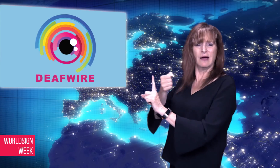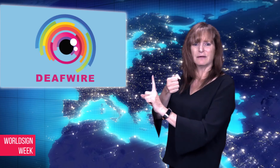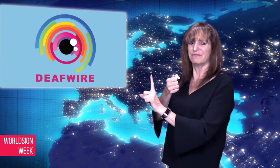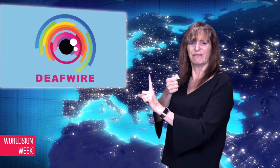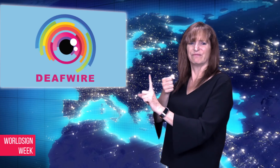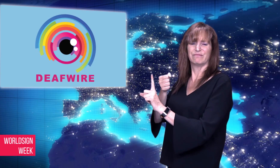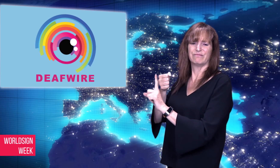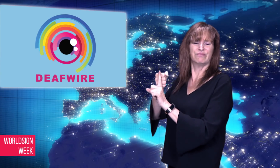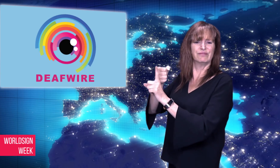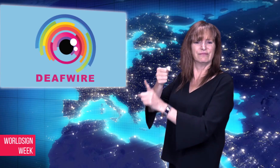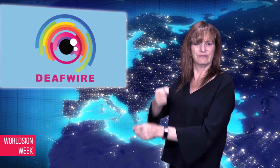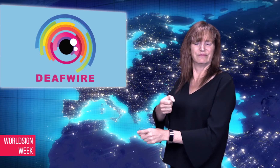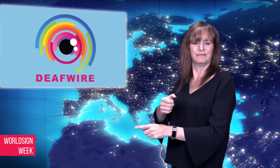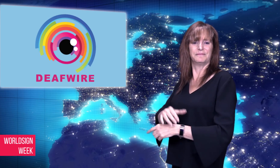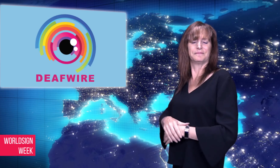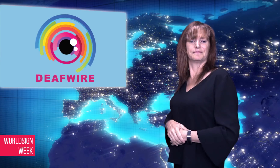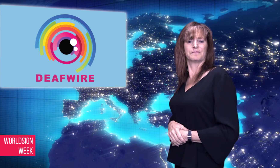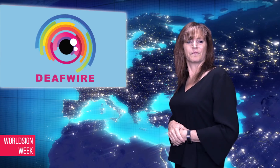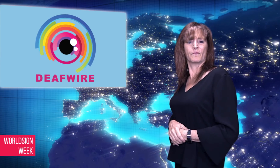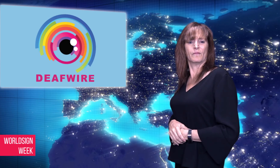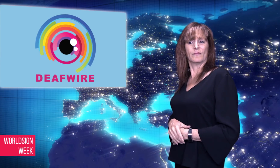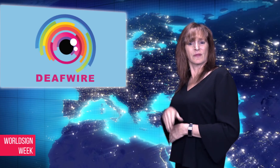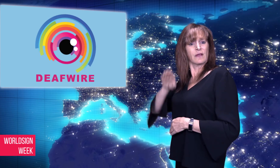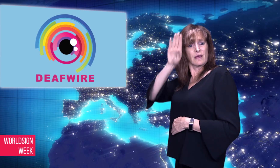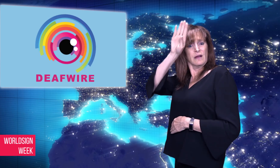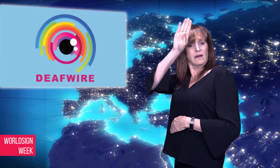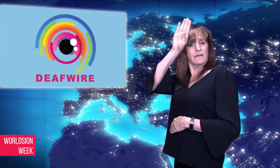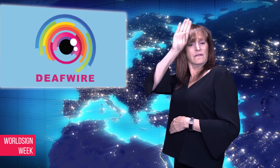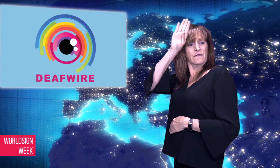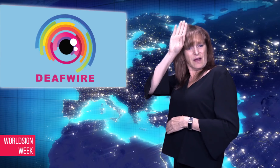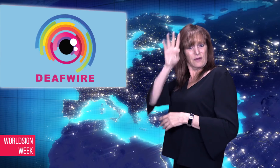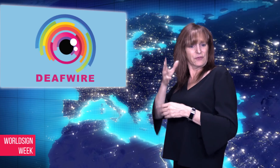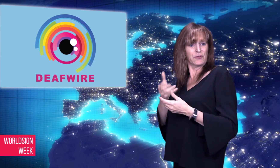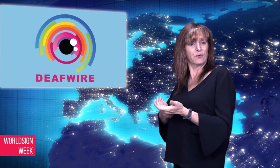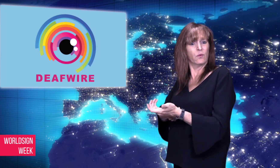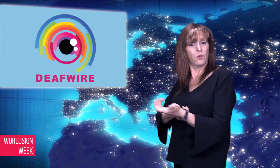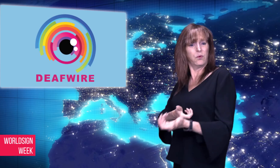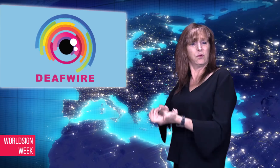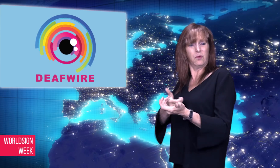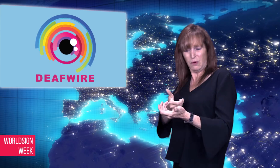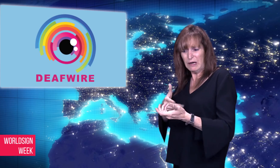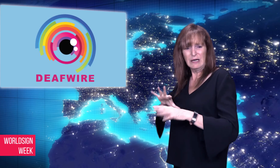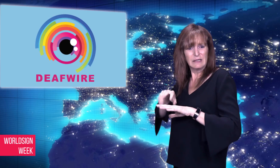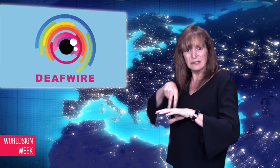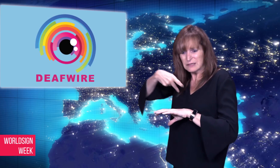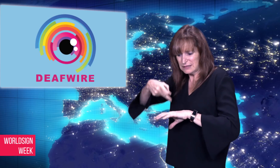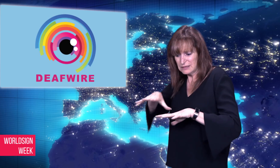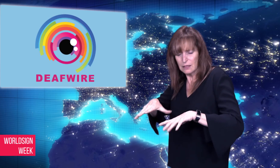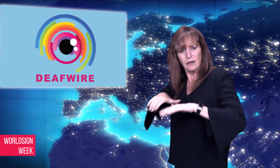day. Charlotte Farmer, Matthew’s ex-